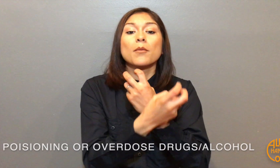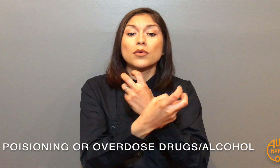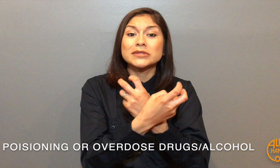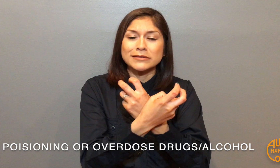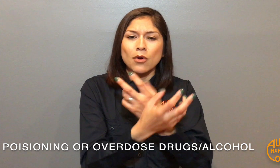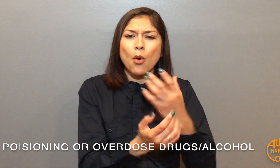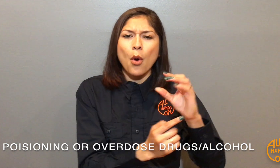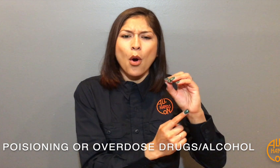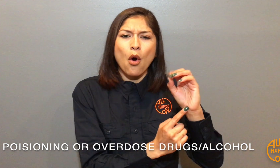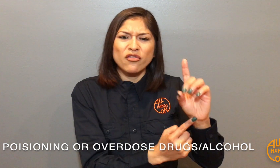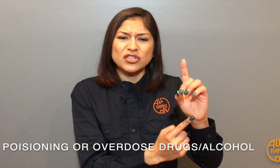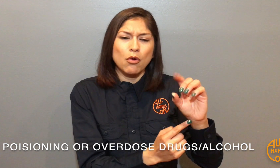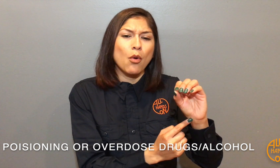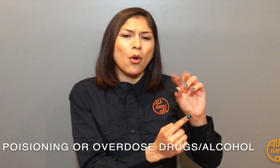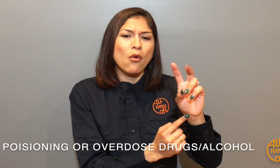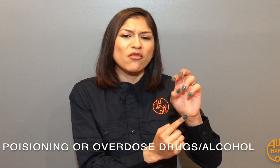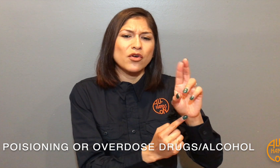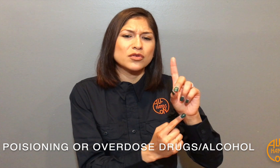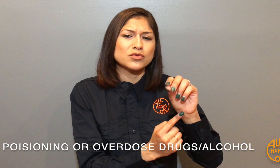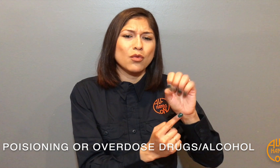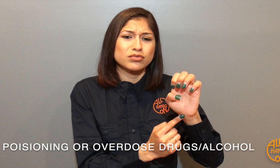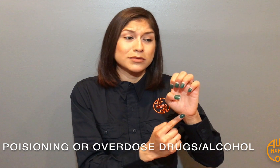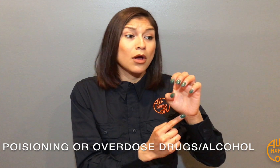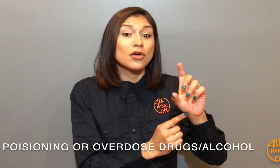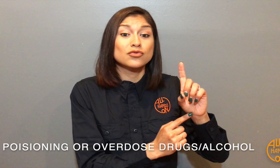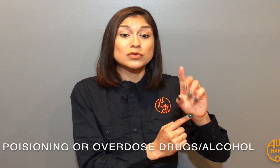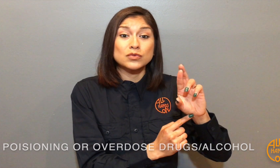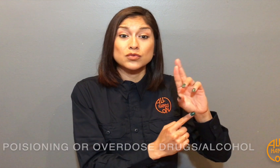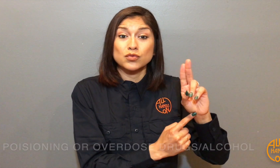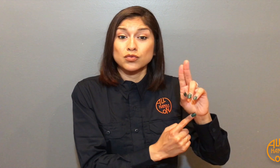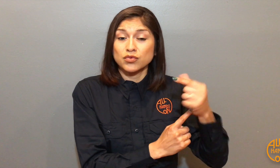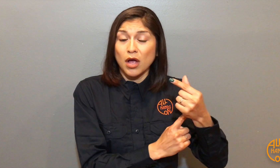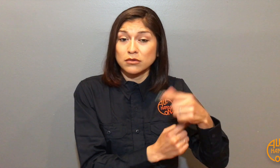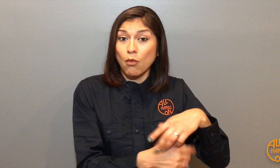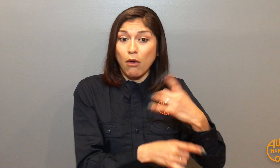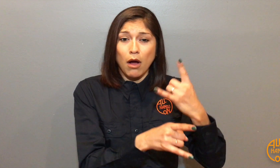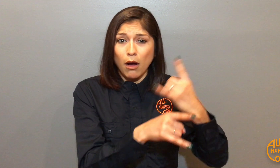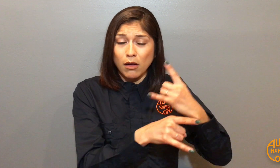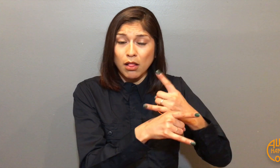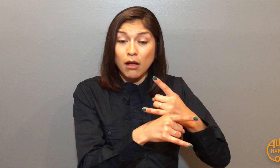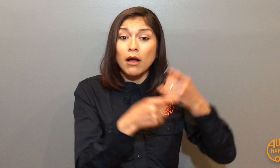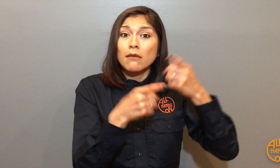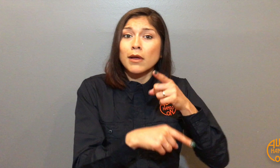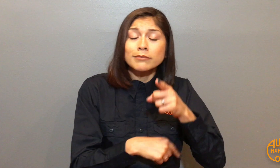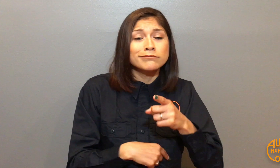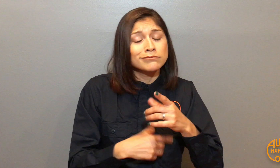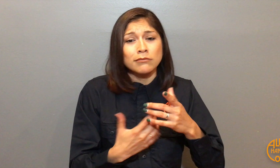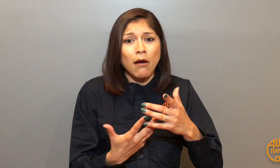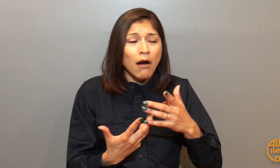if you have poisoning or if you've overdosed on a drug or even alcohol